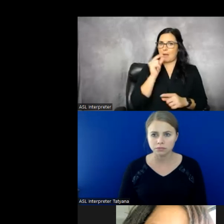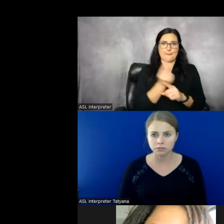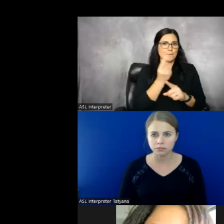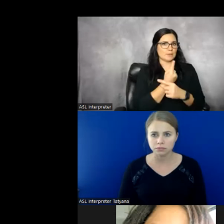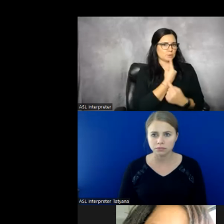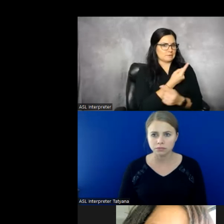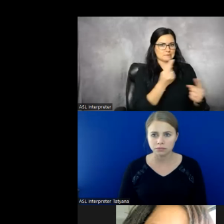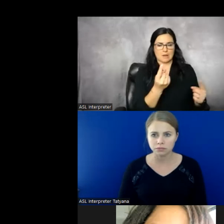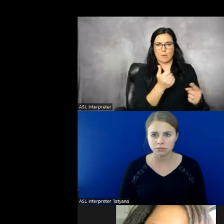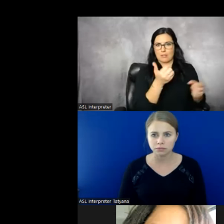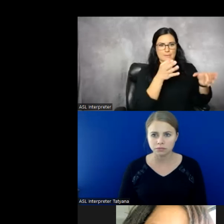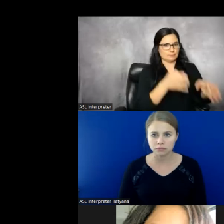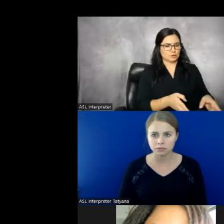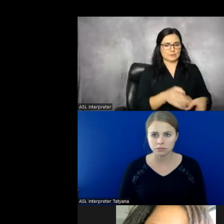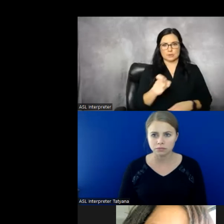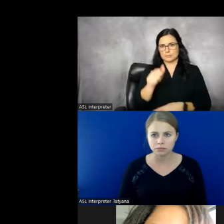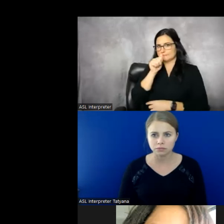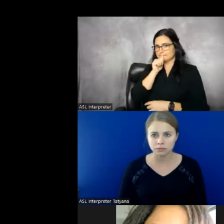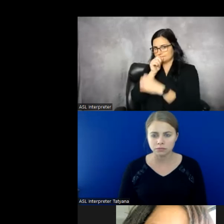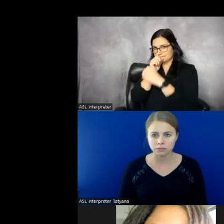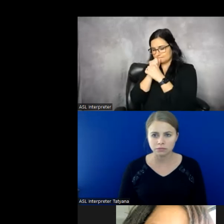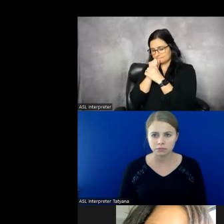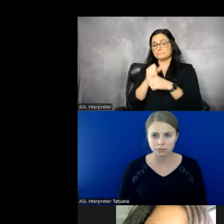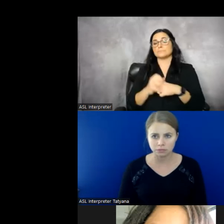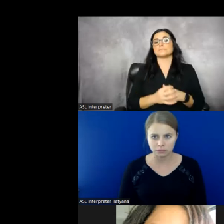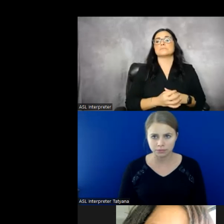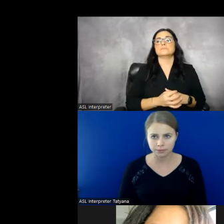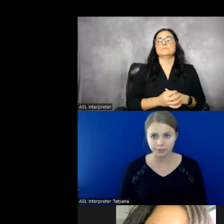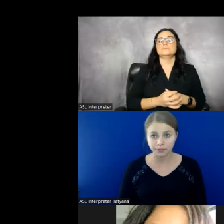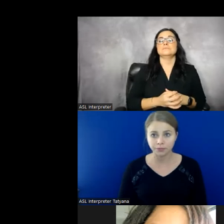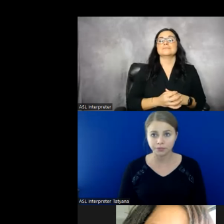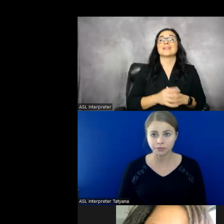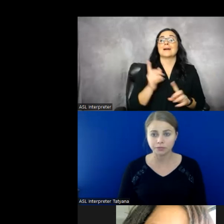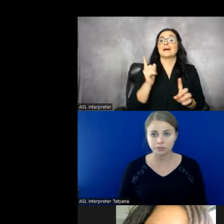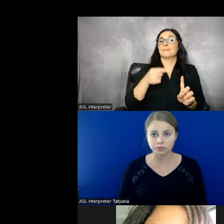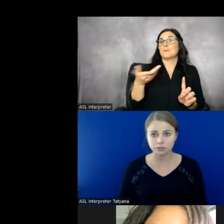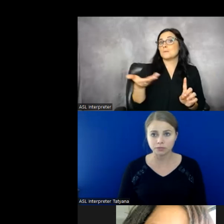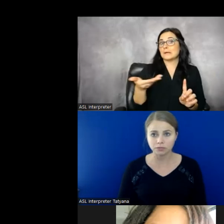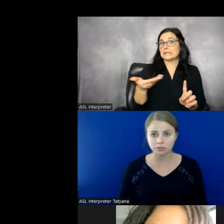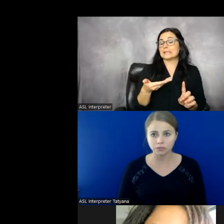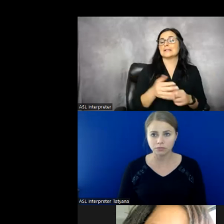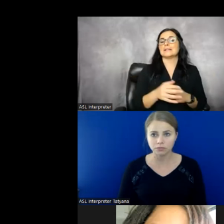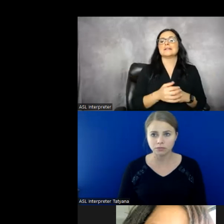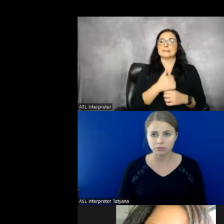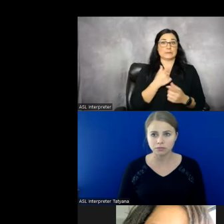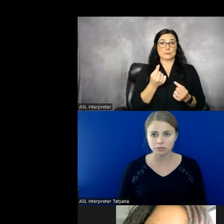with another individual. So, the good thing is, I immediately contacted my colleague